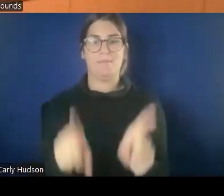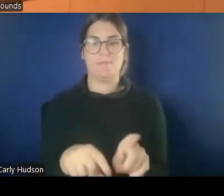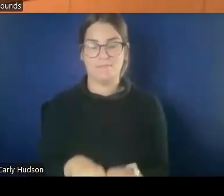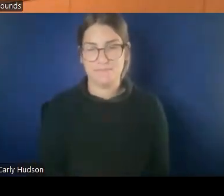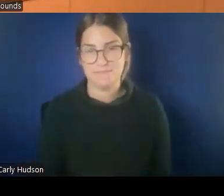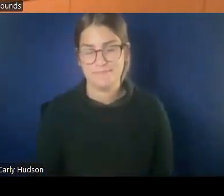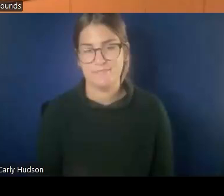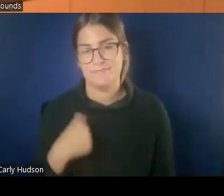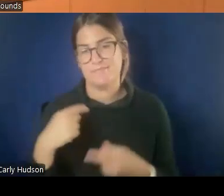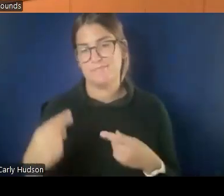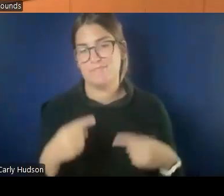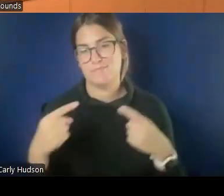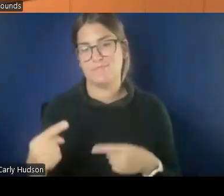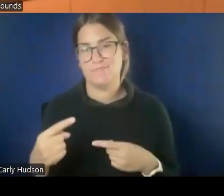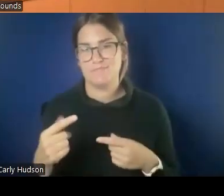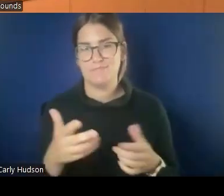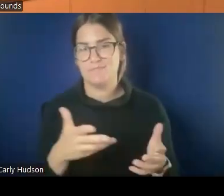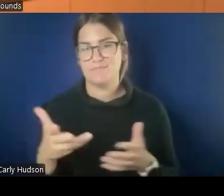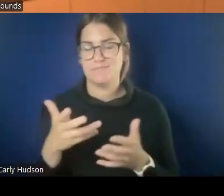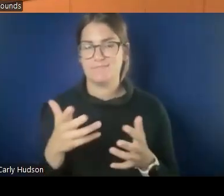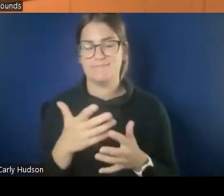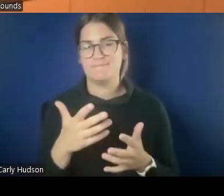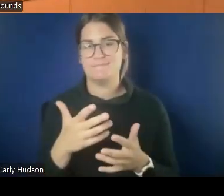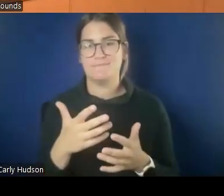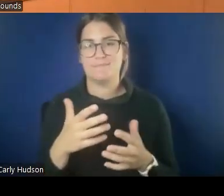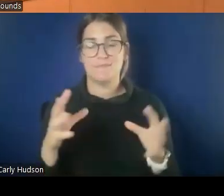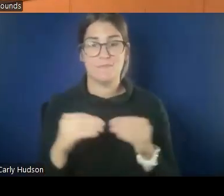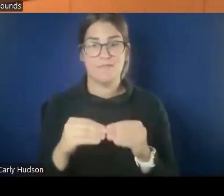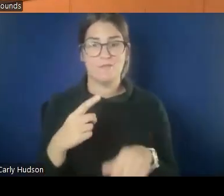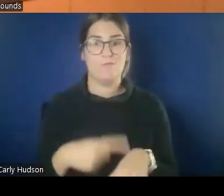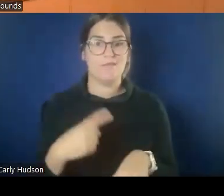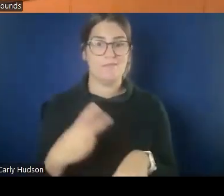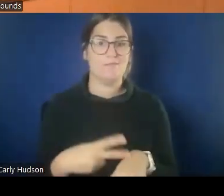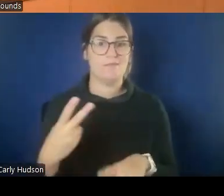I think like in our capacity of being able to meet like once or twice a month on our lunch breaks to